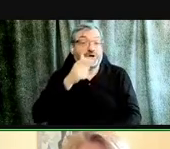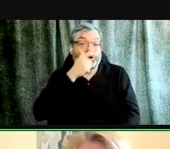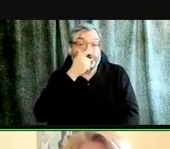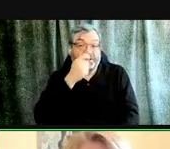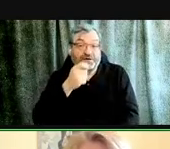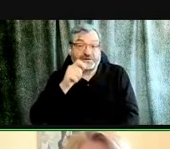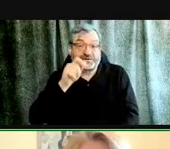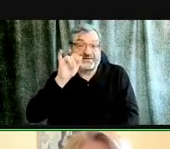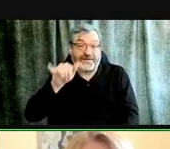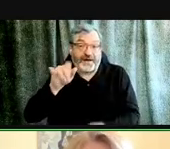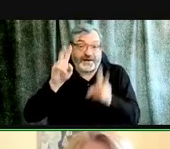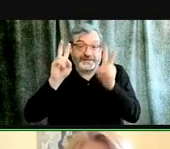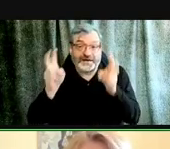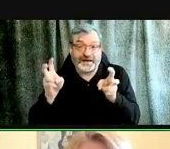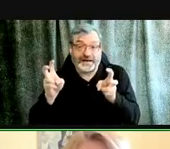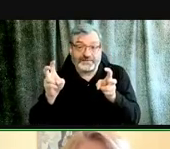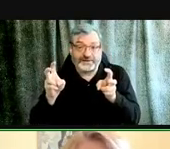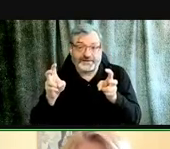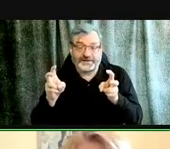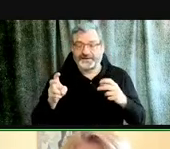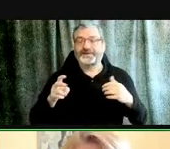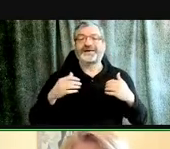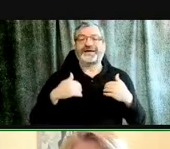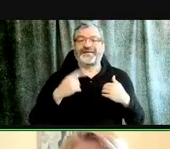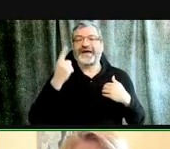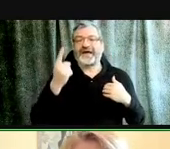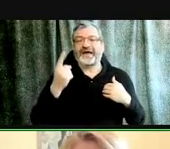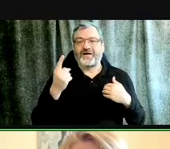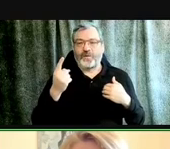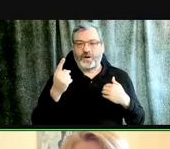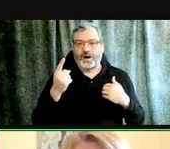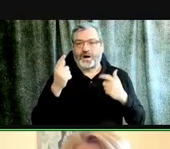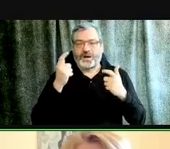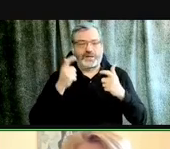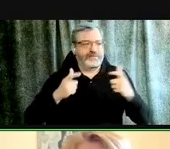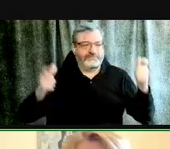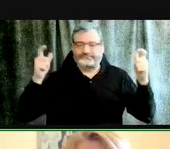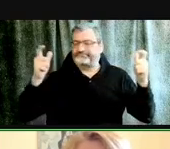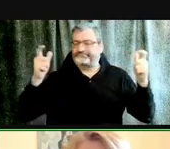this topic, they have one of the most well renowned programs in the United States.